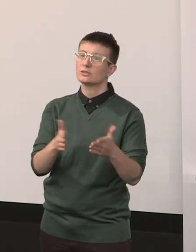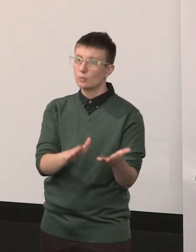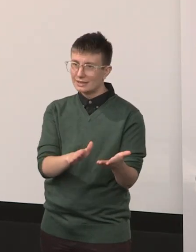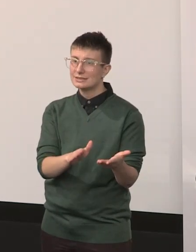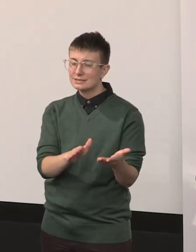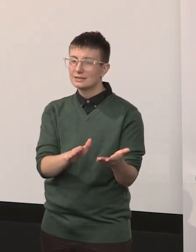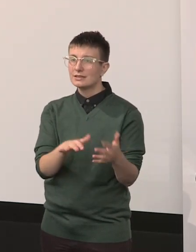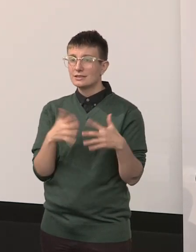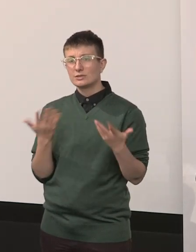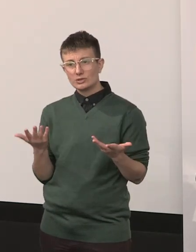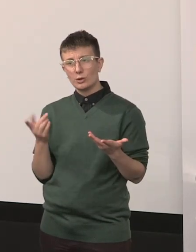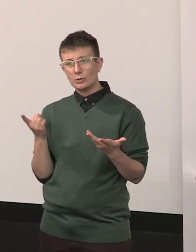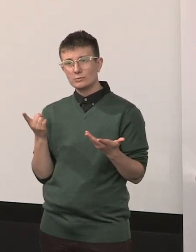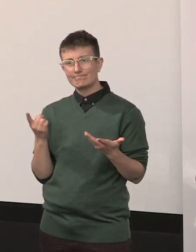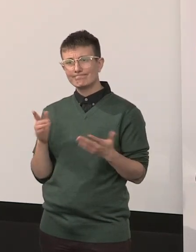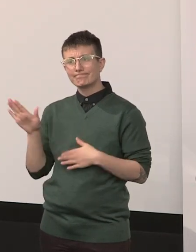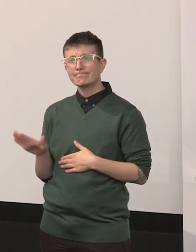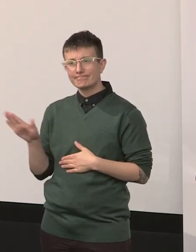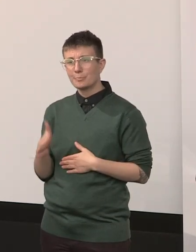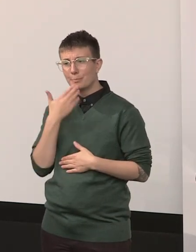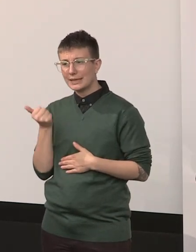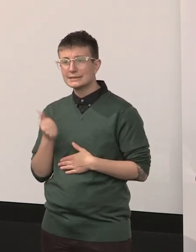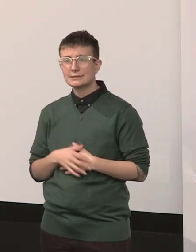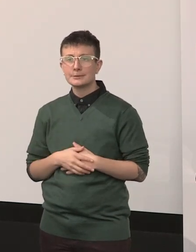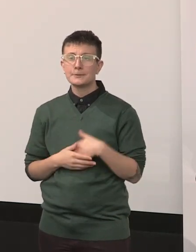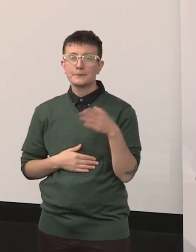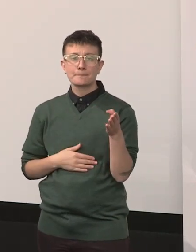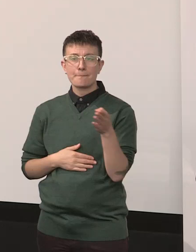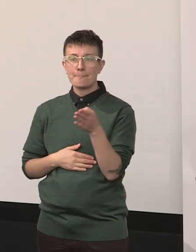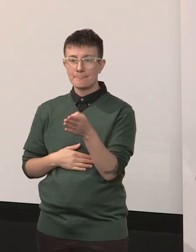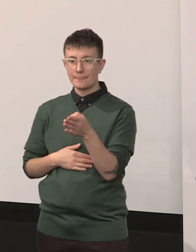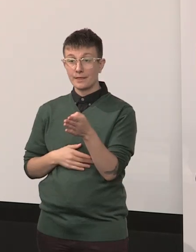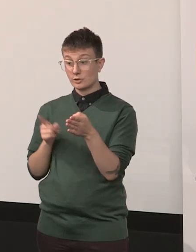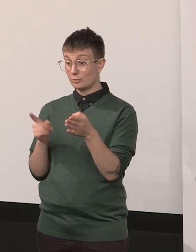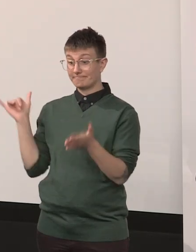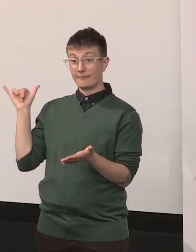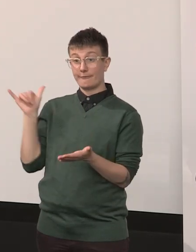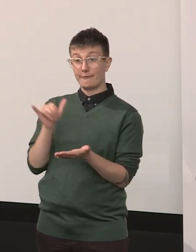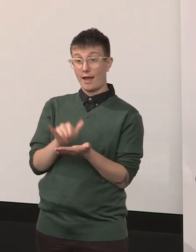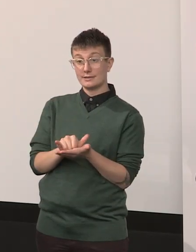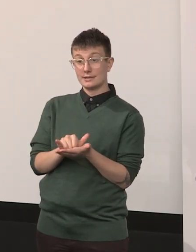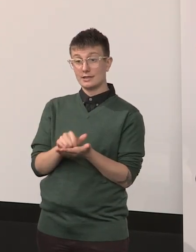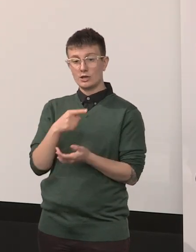possible to make sure that there was a safe protocol in place. But looked at it as